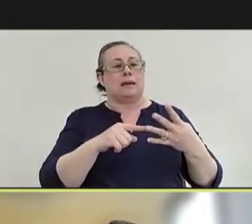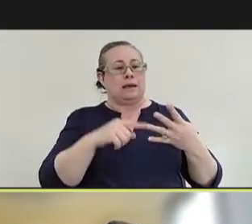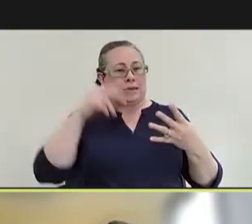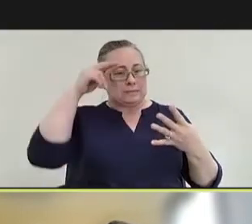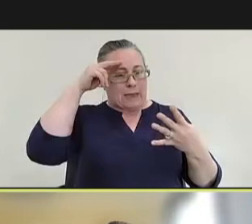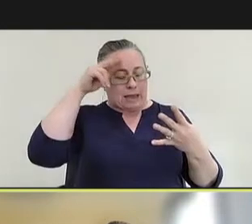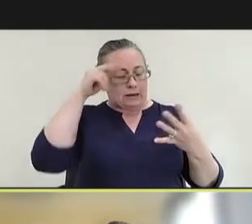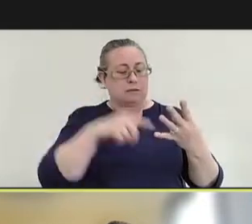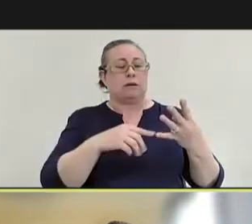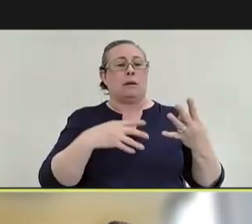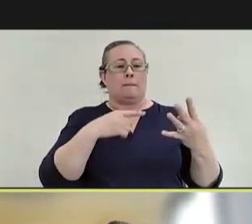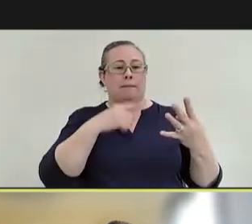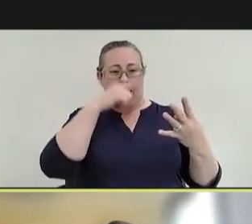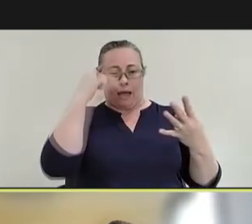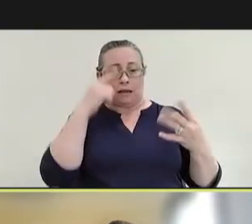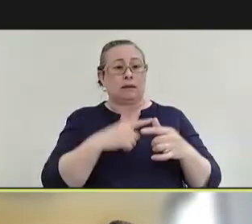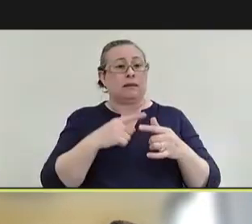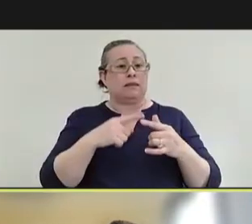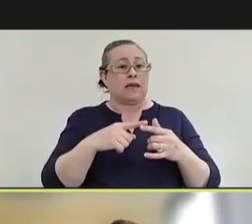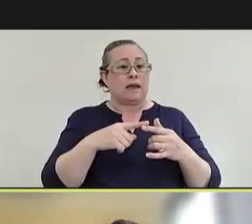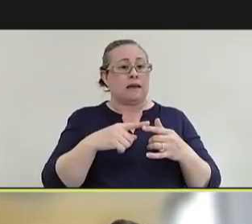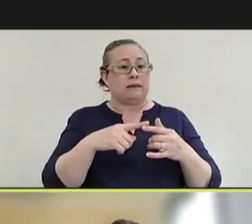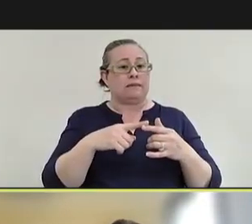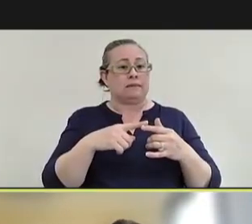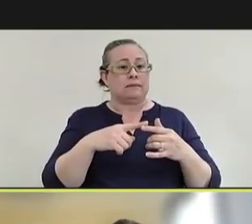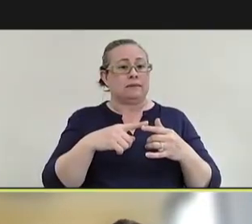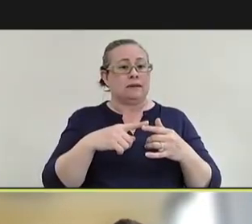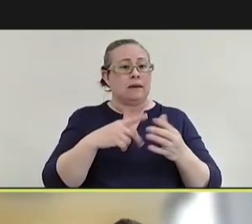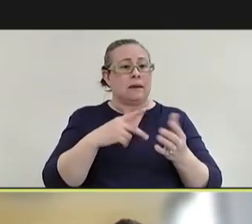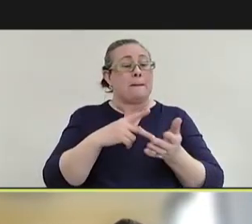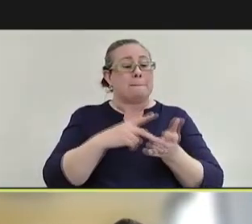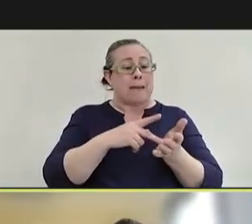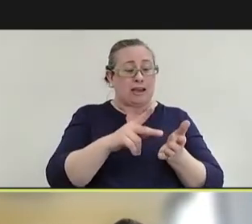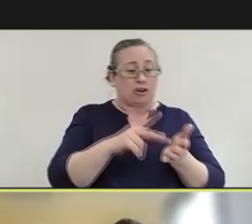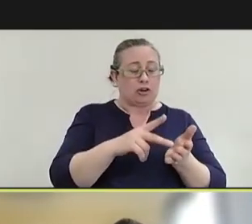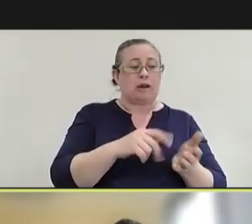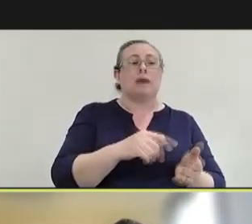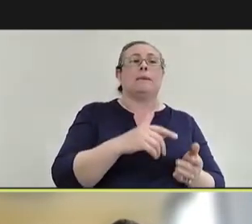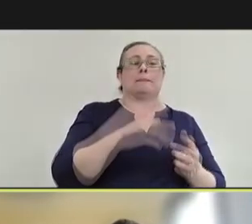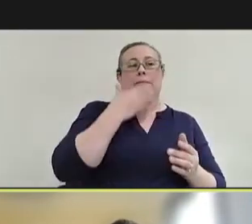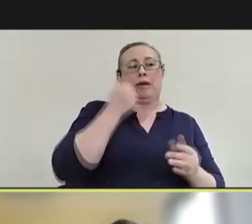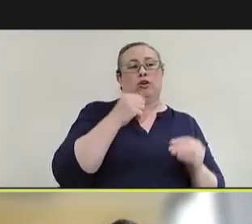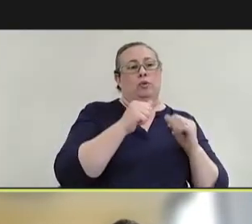And then the payer channel, it's better in the public versus the private. And then urban rural,